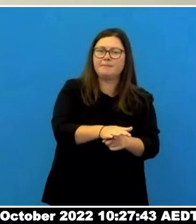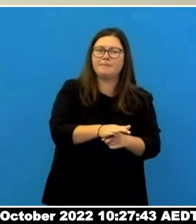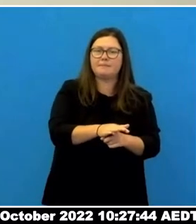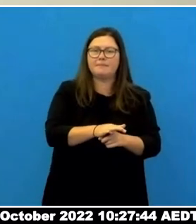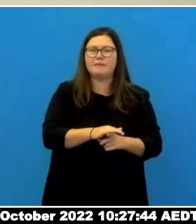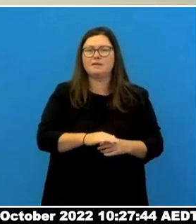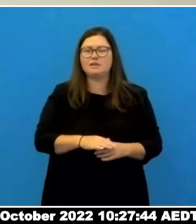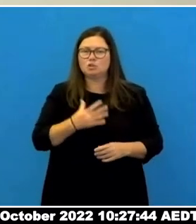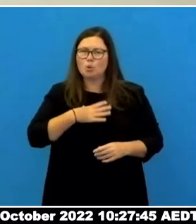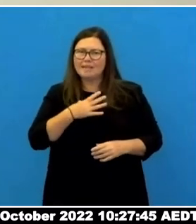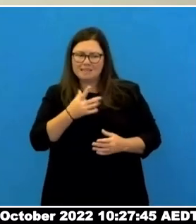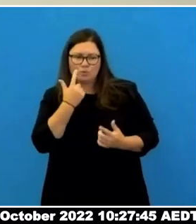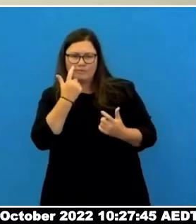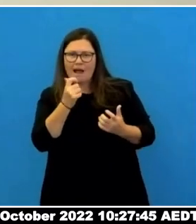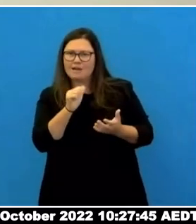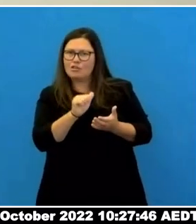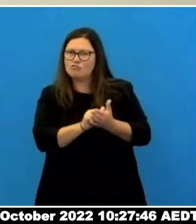particularly with the Racism It Stops With Me campaign